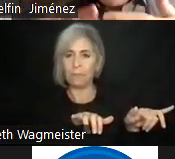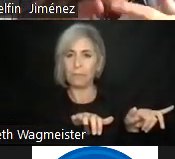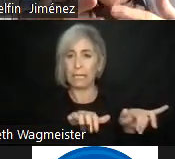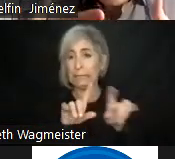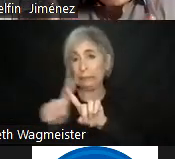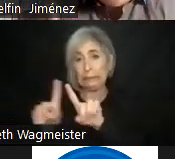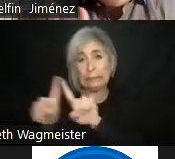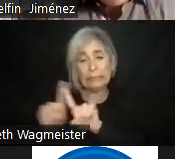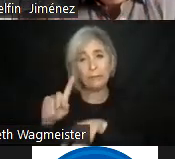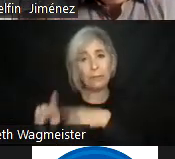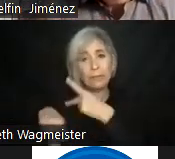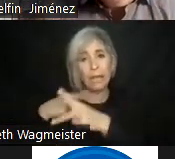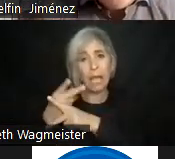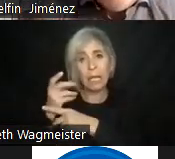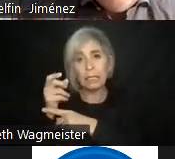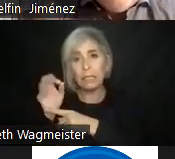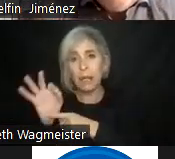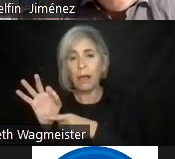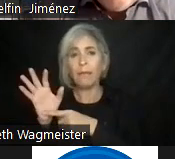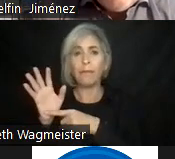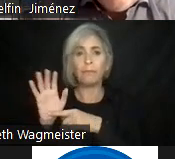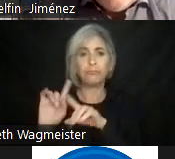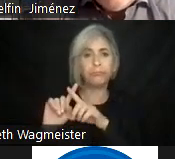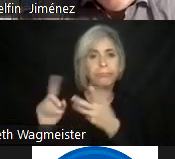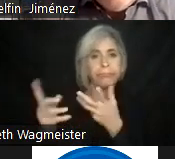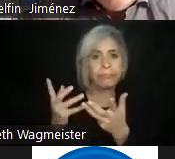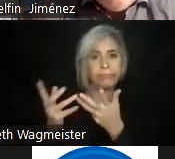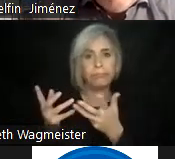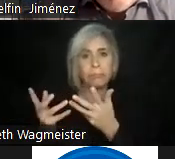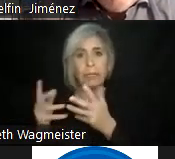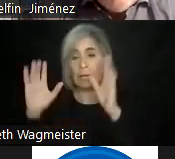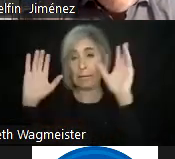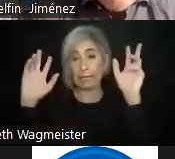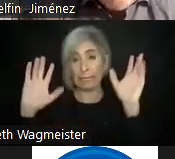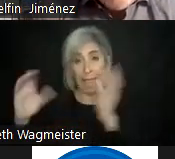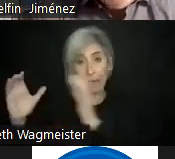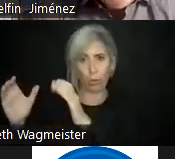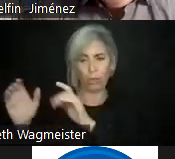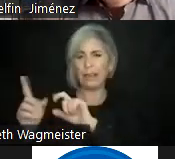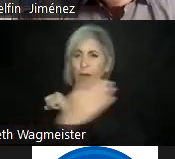or categories in countries. All the countries are the same. And when it is